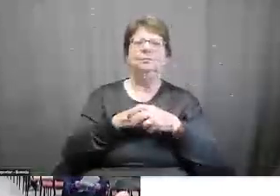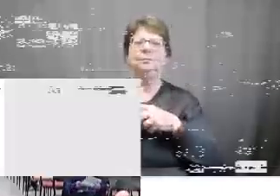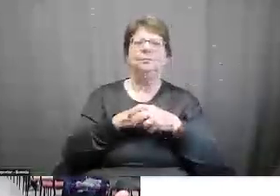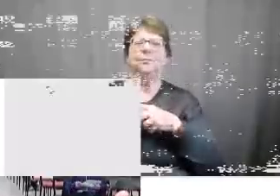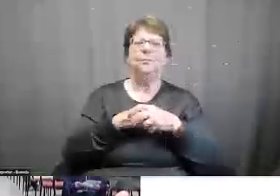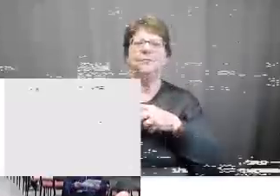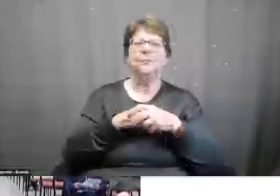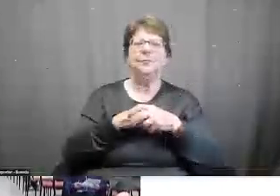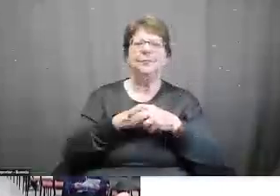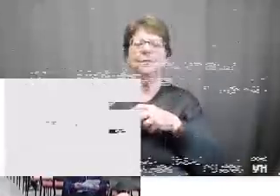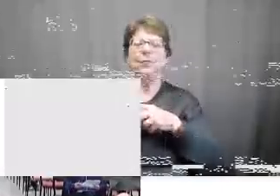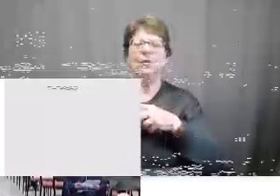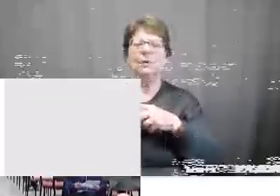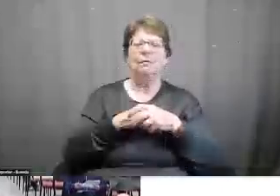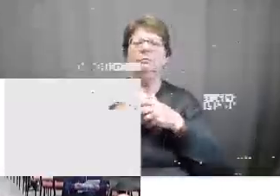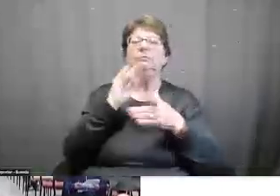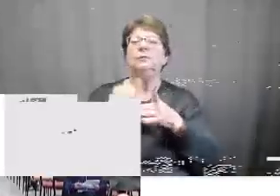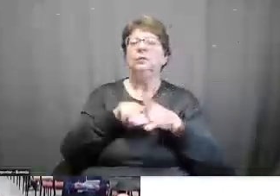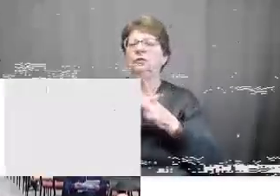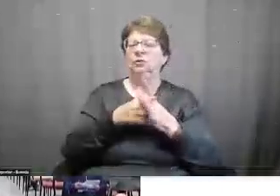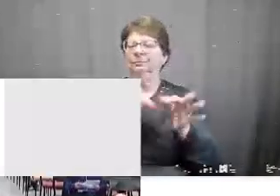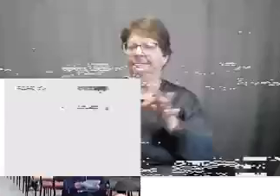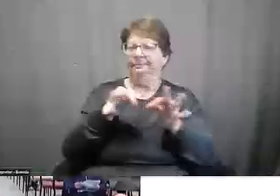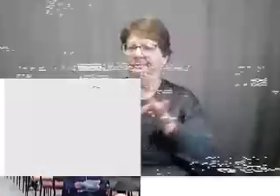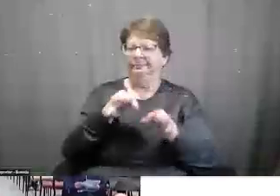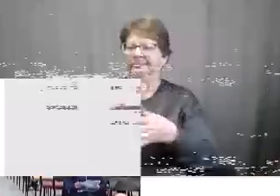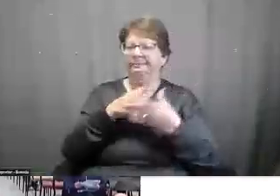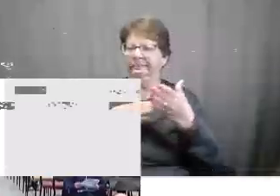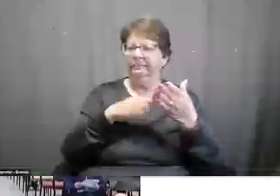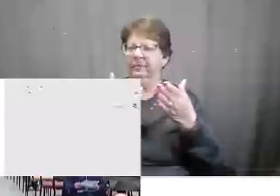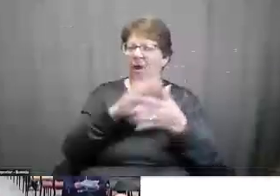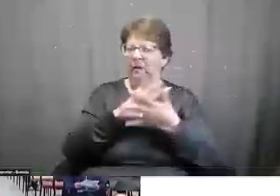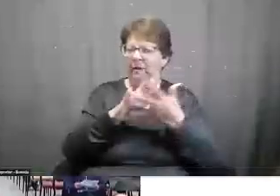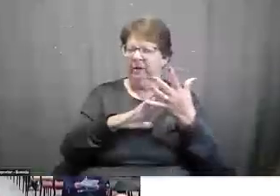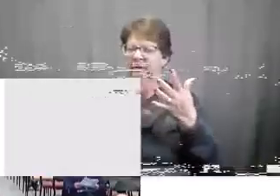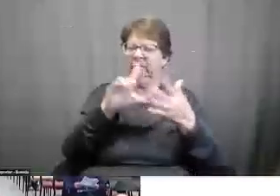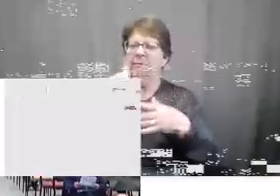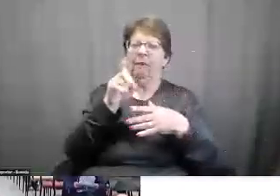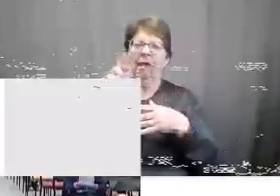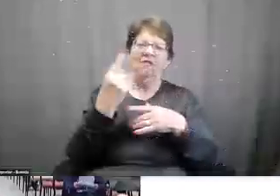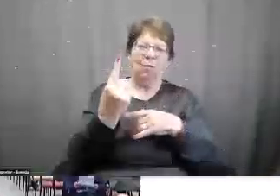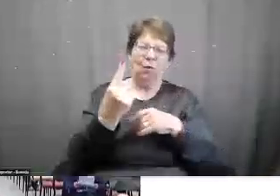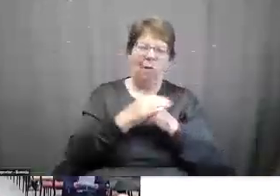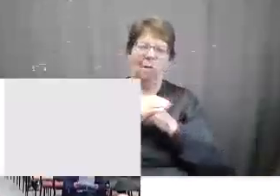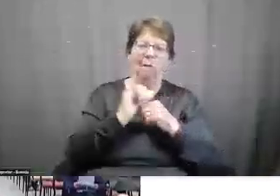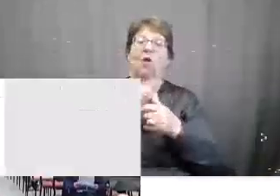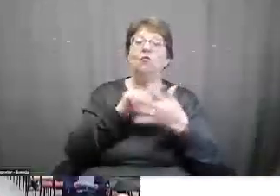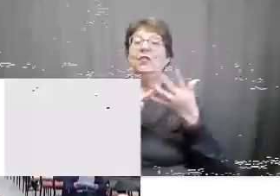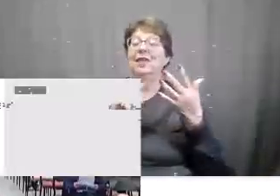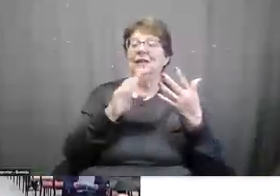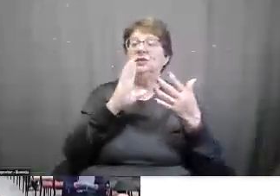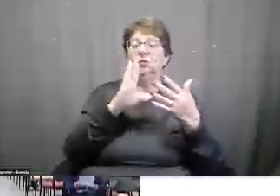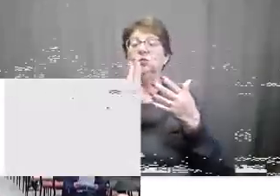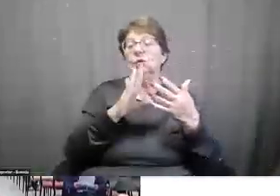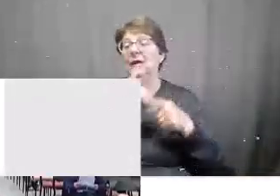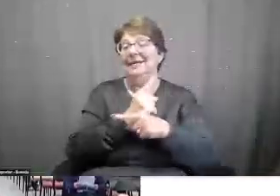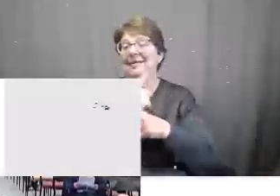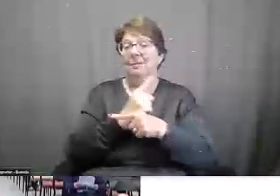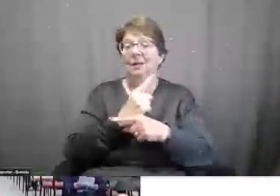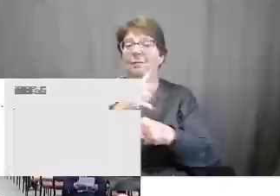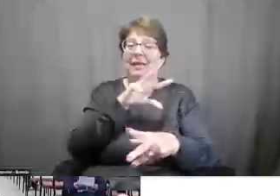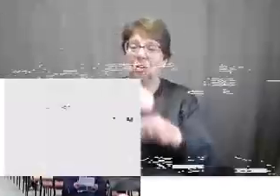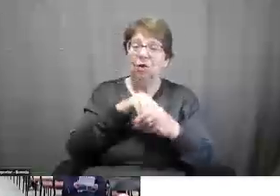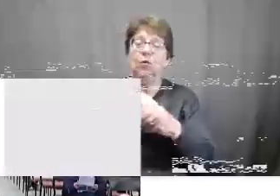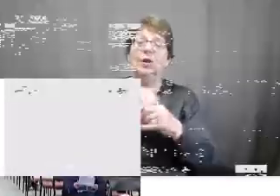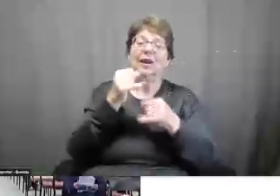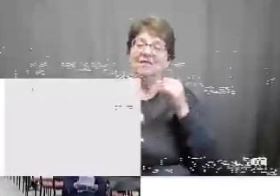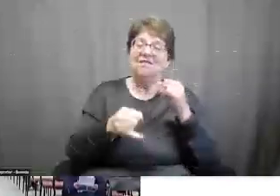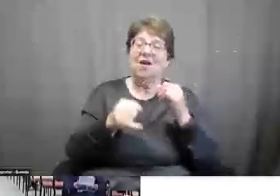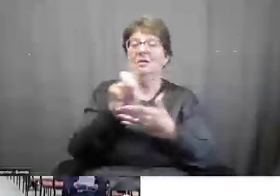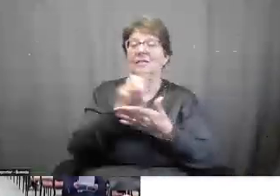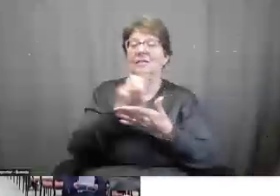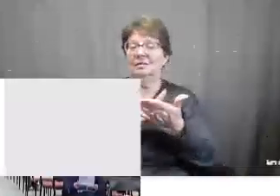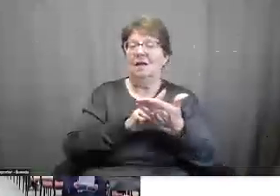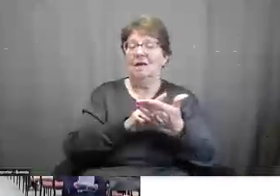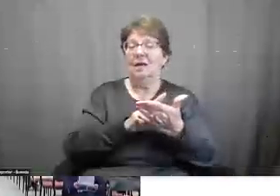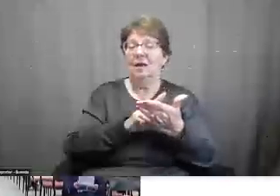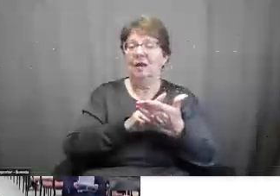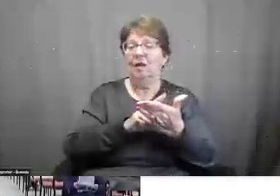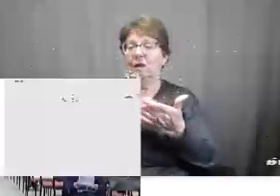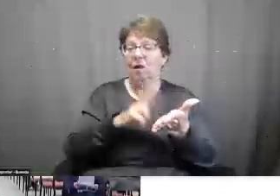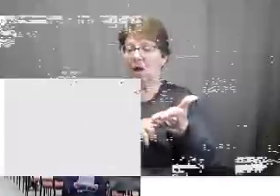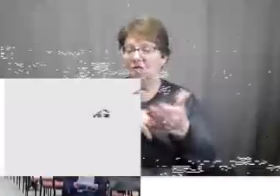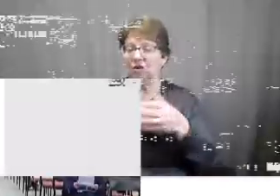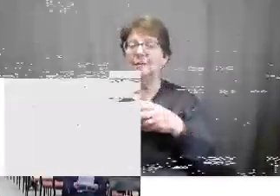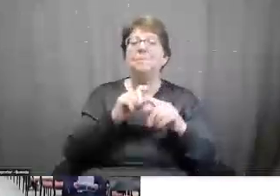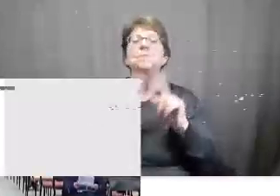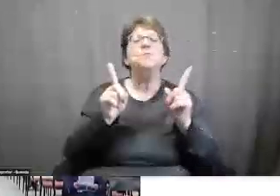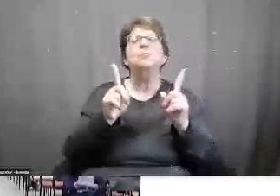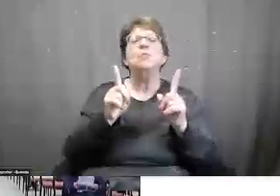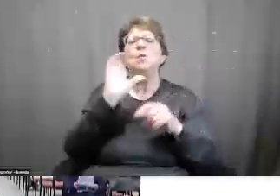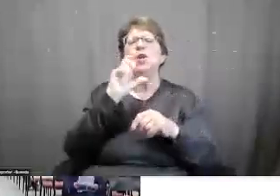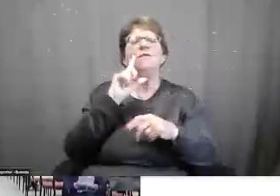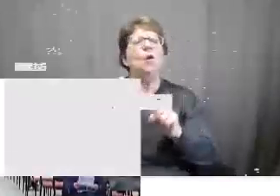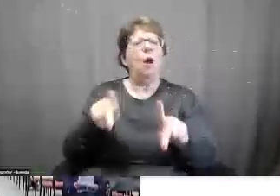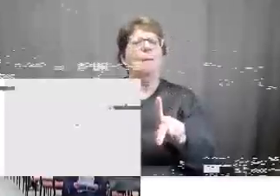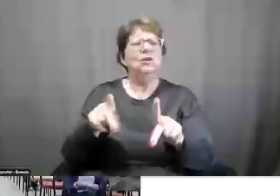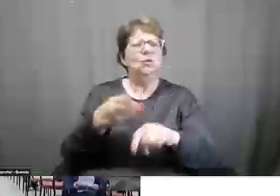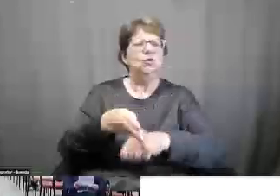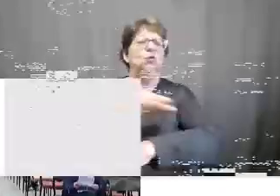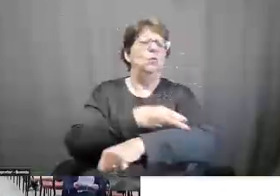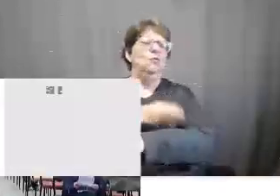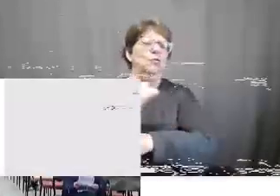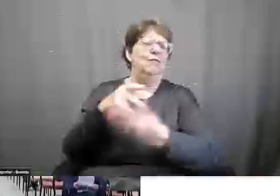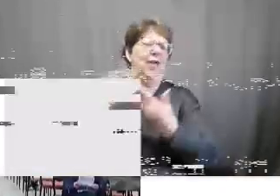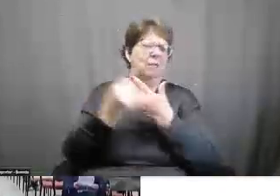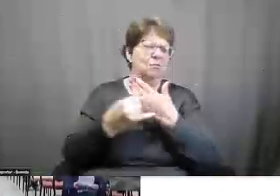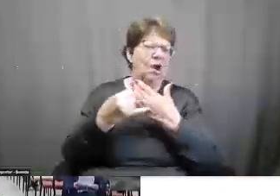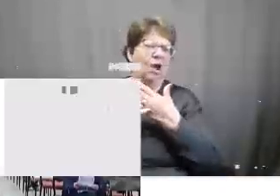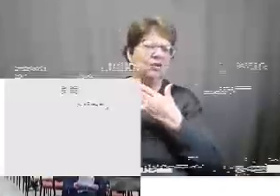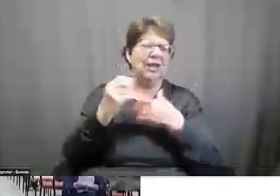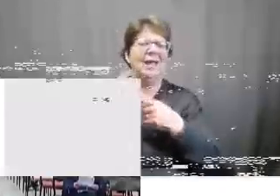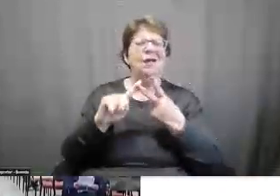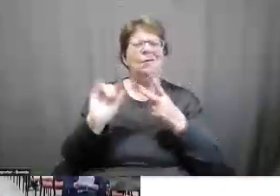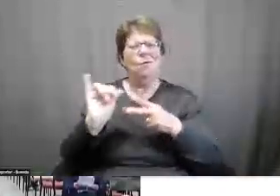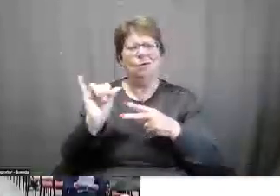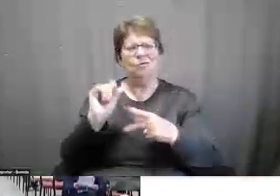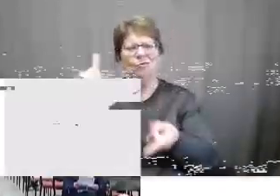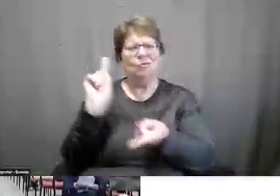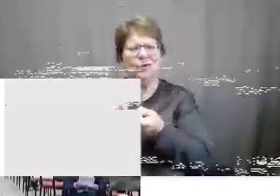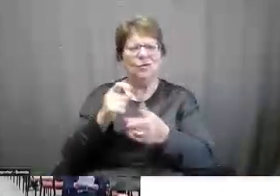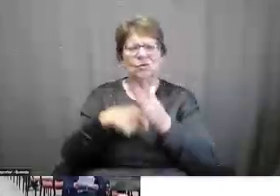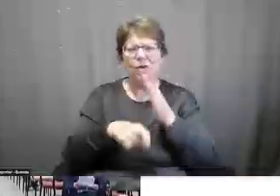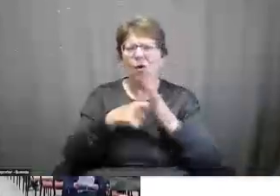Boardroom: So I'll start by describing some of the measures that are in Lever 1. These are the items that would typically be included in a final design contract, where we're looking for opportunities to improve the project, and also to reduce costs and impacts as we advance design.